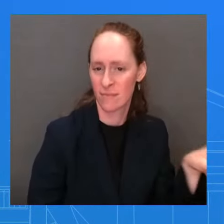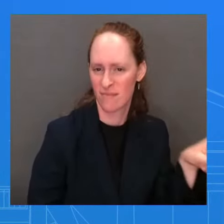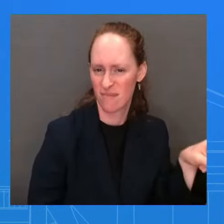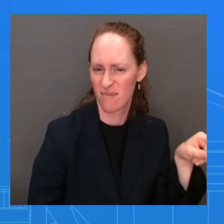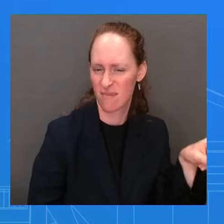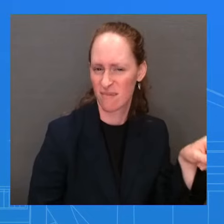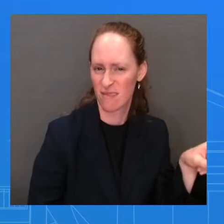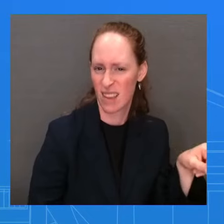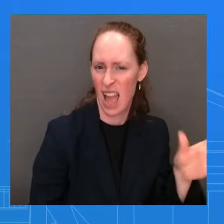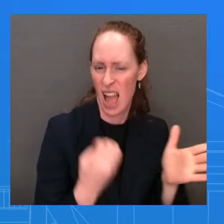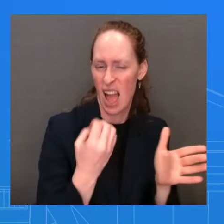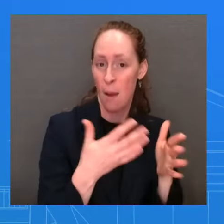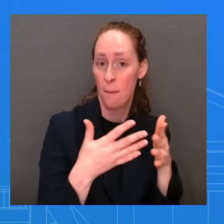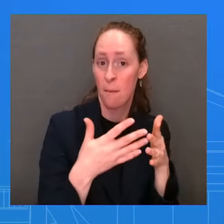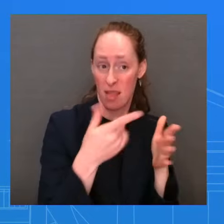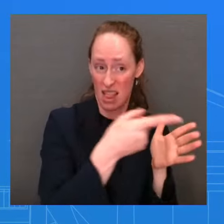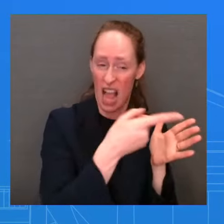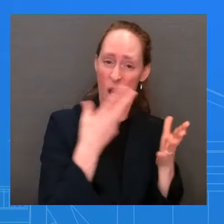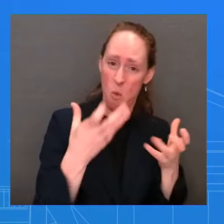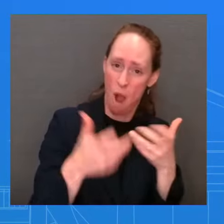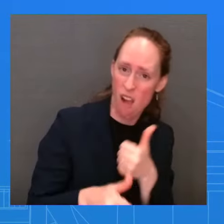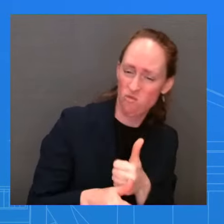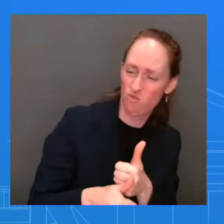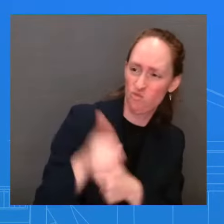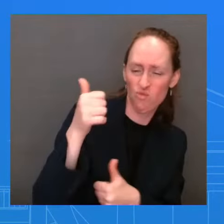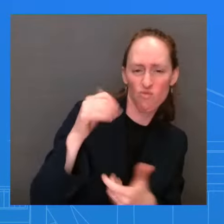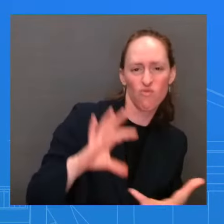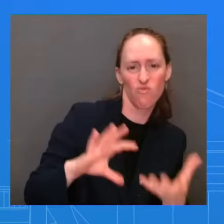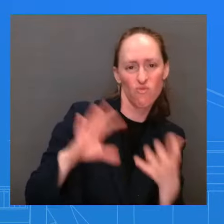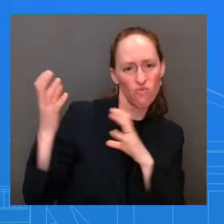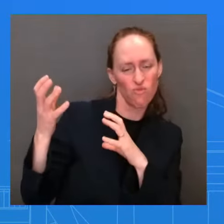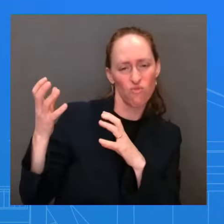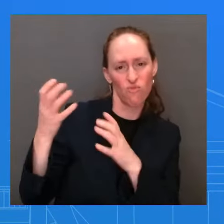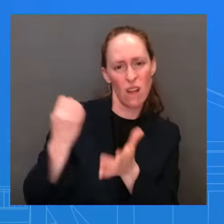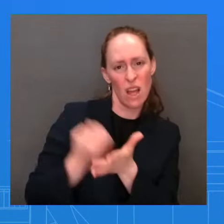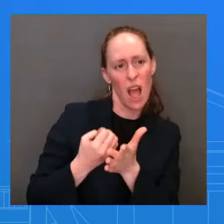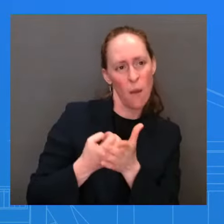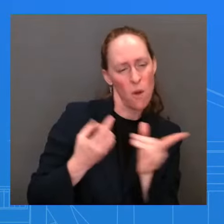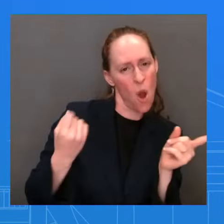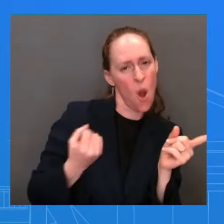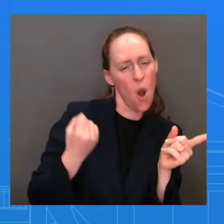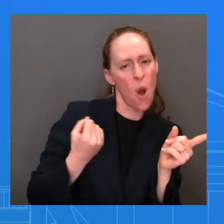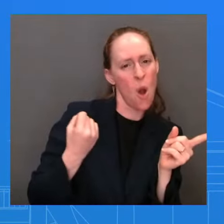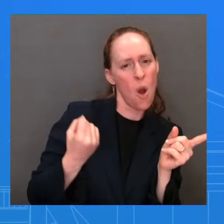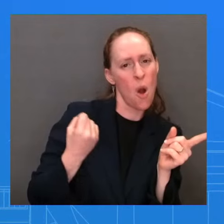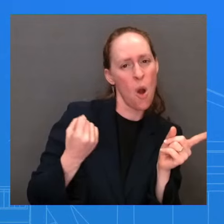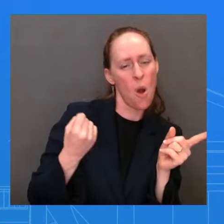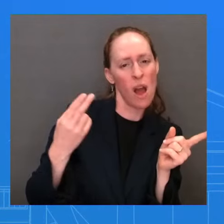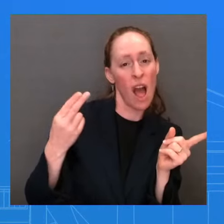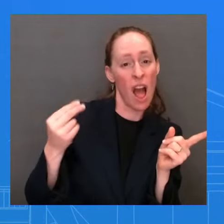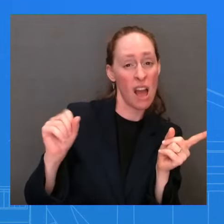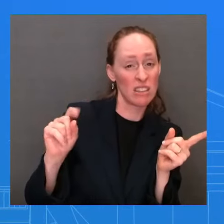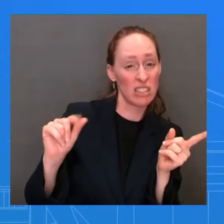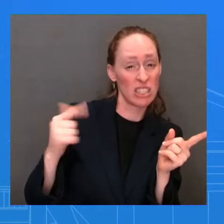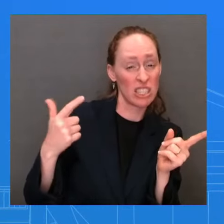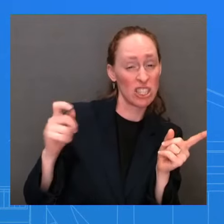That is exactly what they're doing. What we're doing is calling them out and telling them to do their constitutional duty. Go ahead, Toluse.